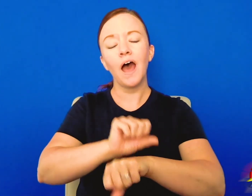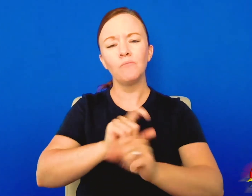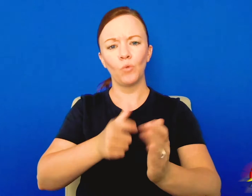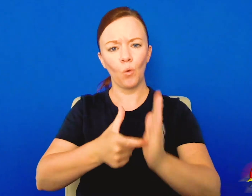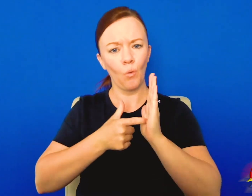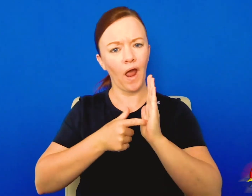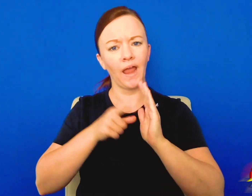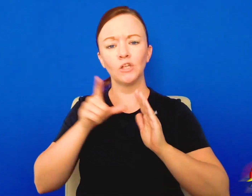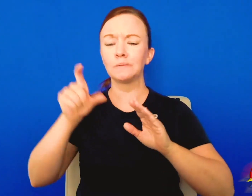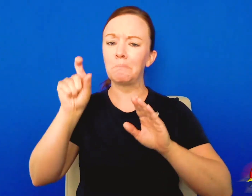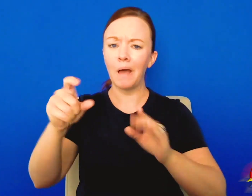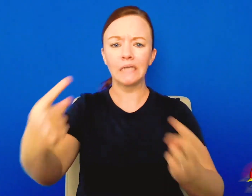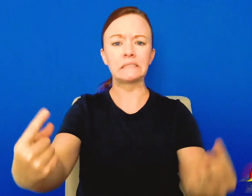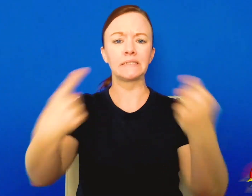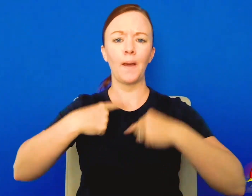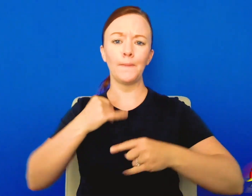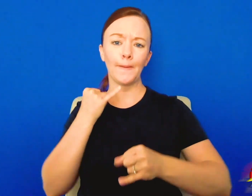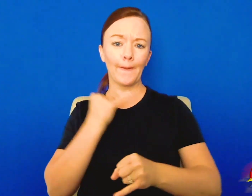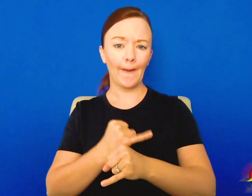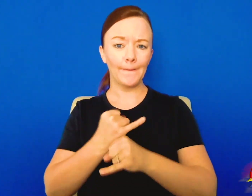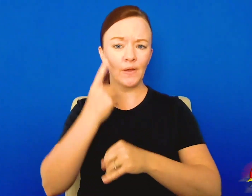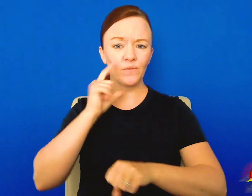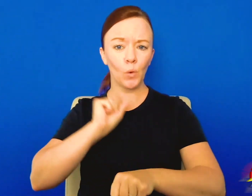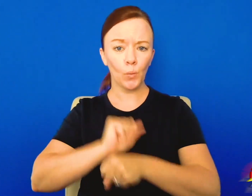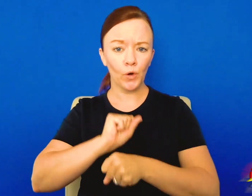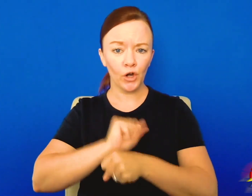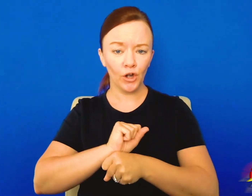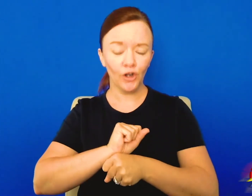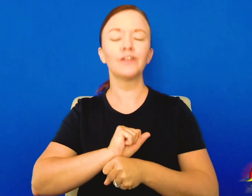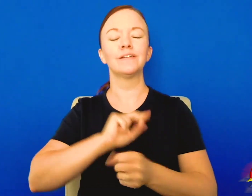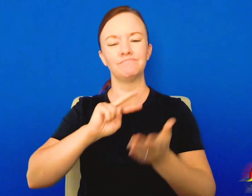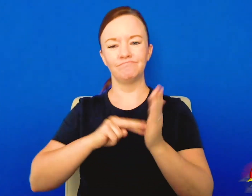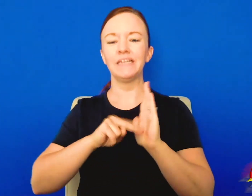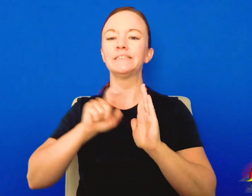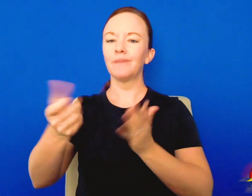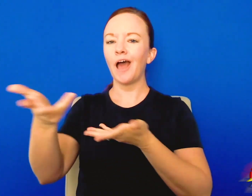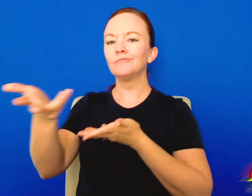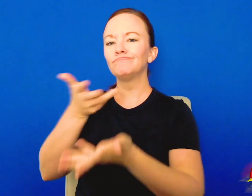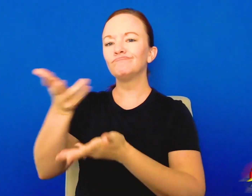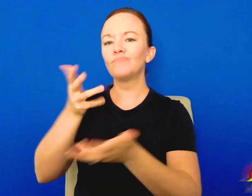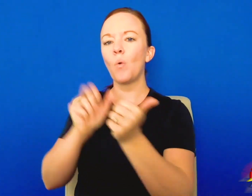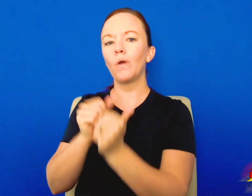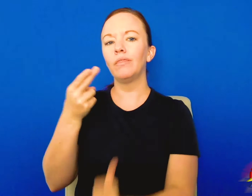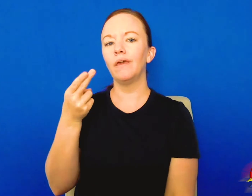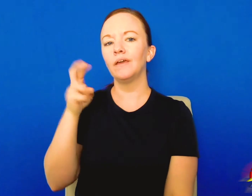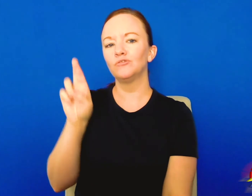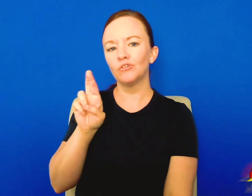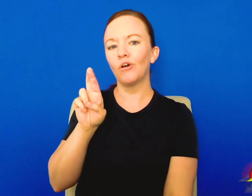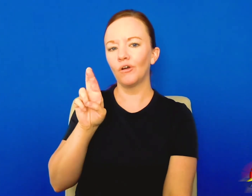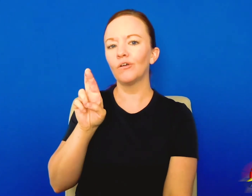IF YOUR JOB REQUIRES YOU TO WORK IN THE OFFICE OR ON CAMPUS YOU WILL NEED TO WORK WITH HR.